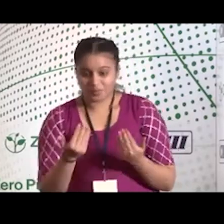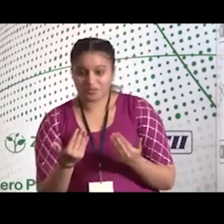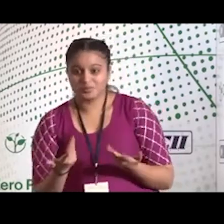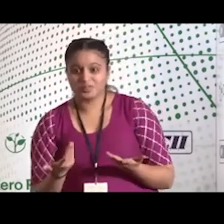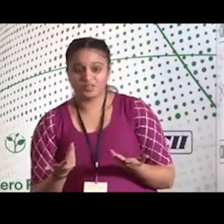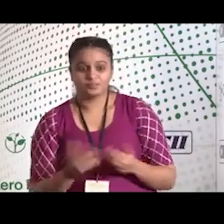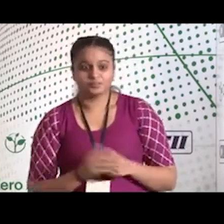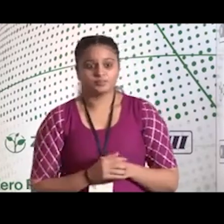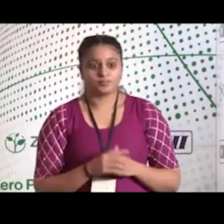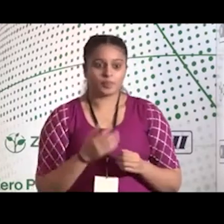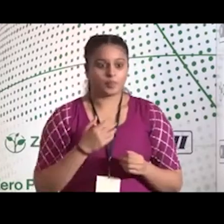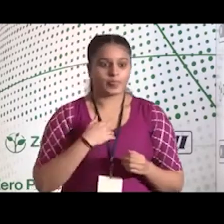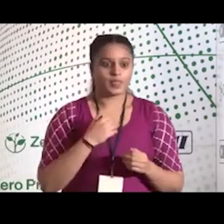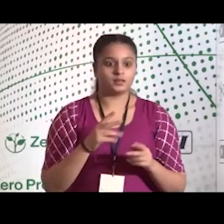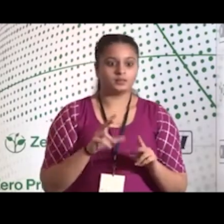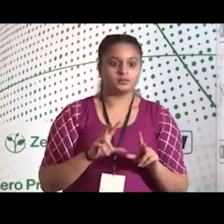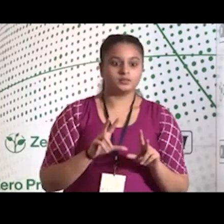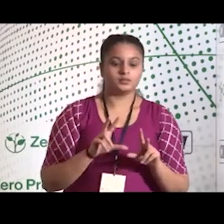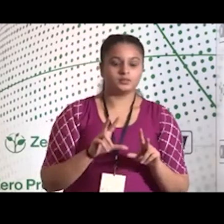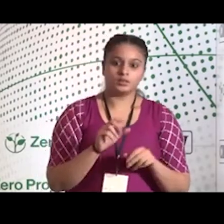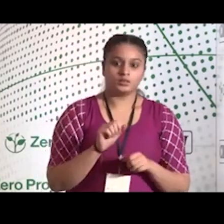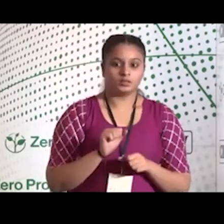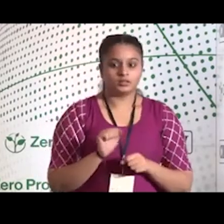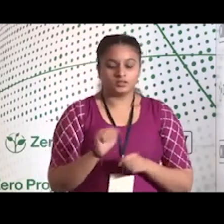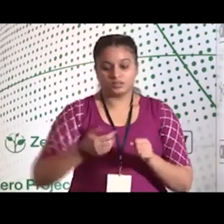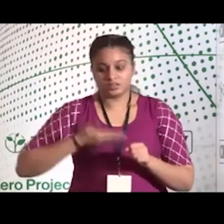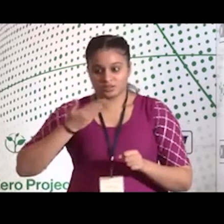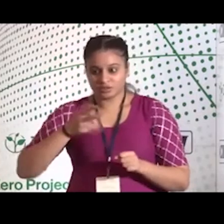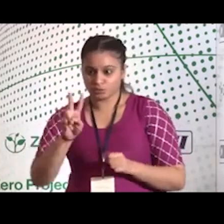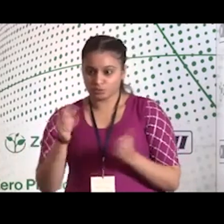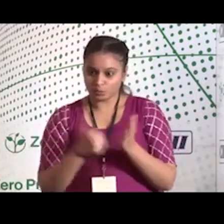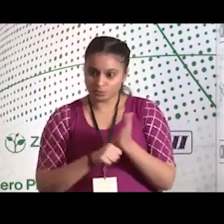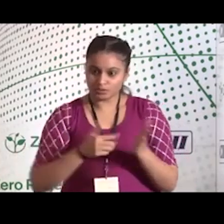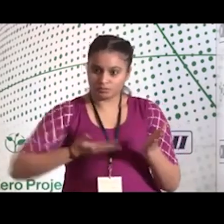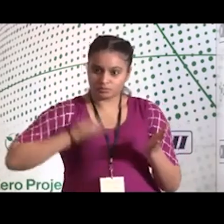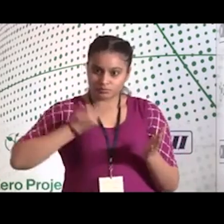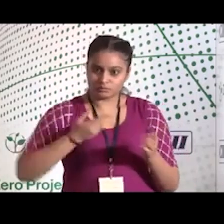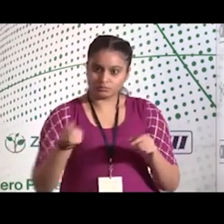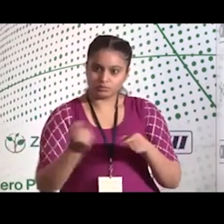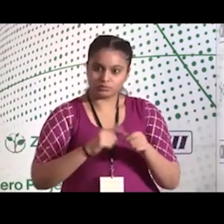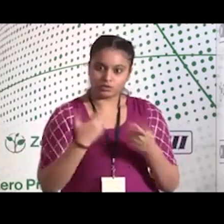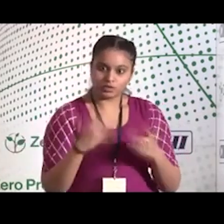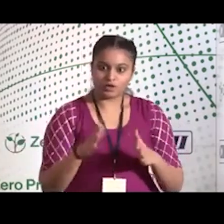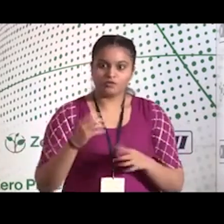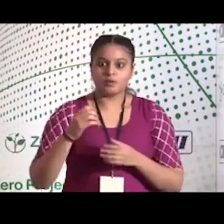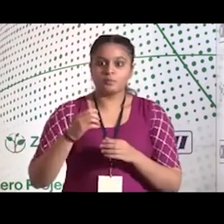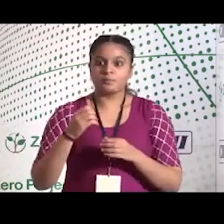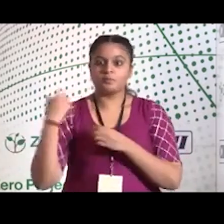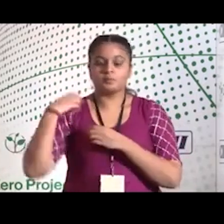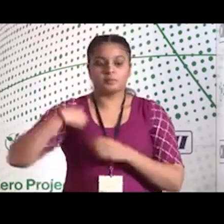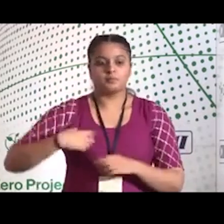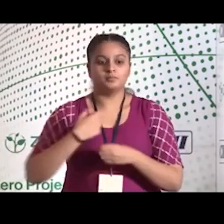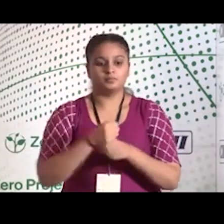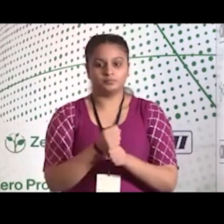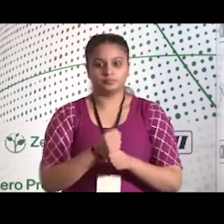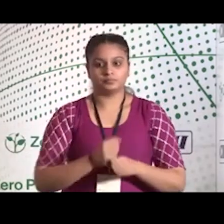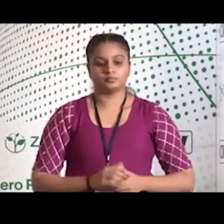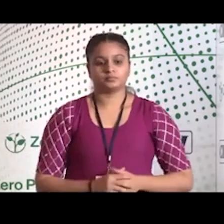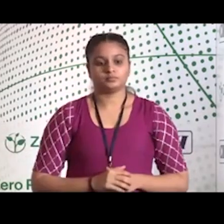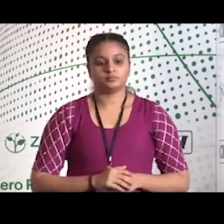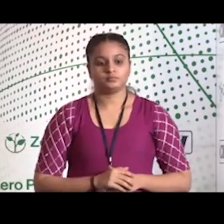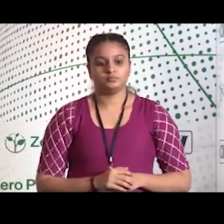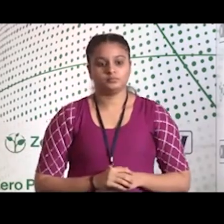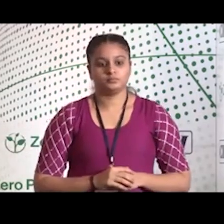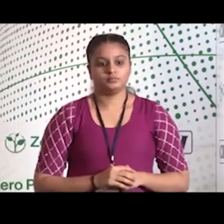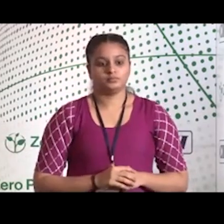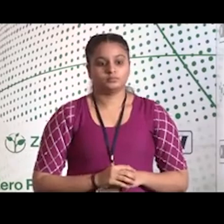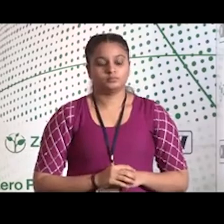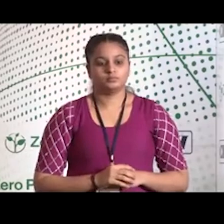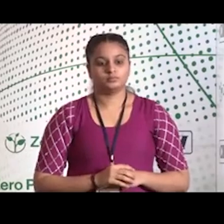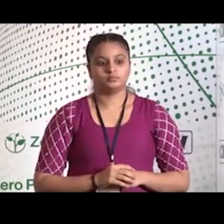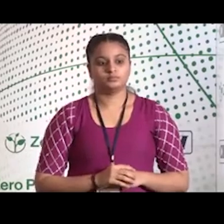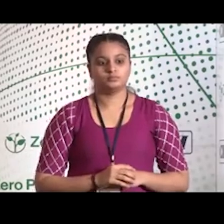she was allowed she went and she attended a two month training around Magnitsky